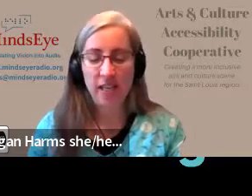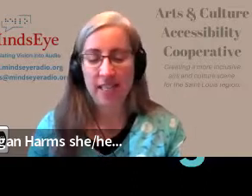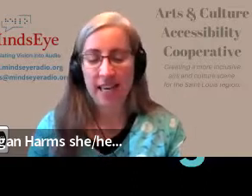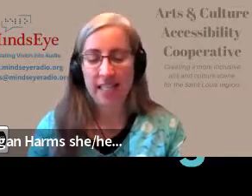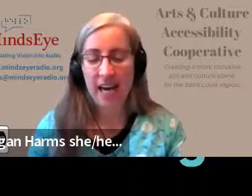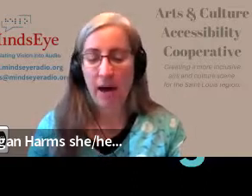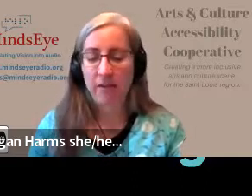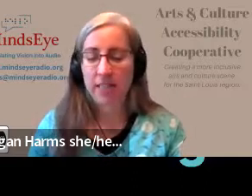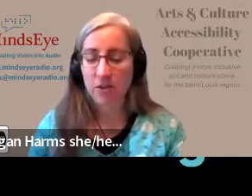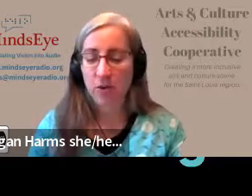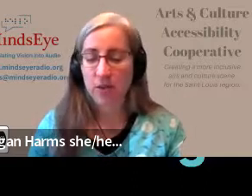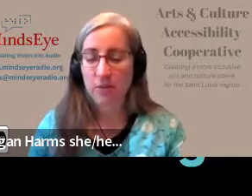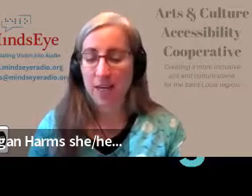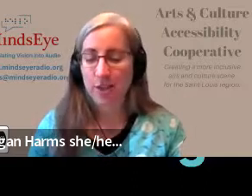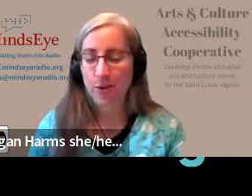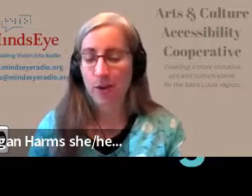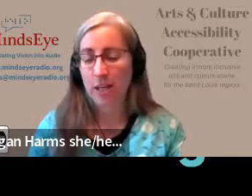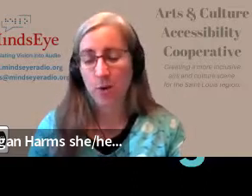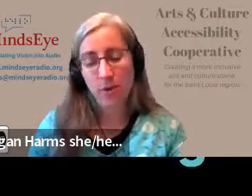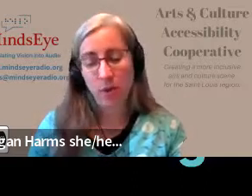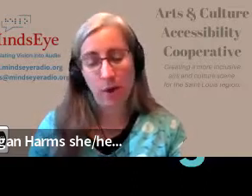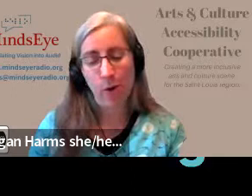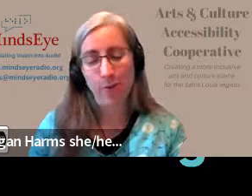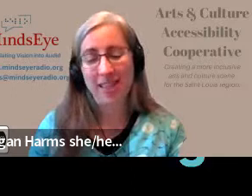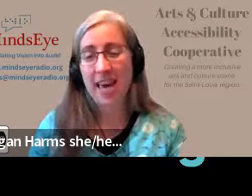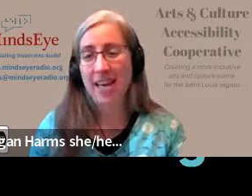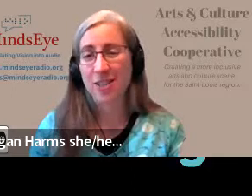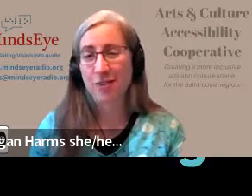s taking timeout of his schedule to speak to youth with the hopes that they achieve